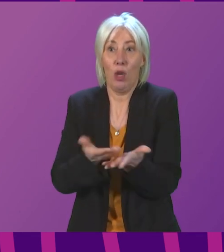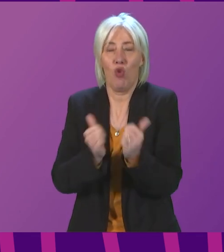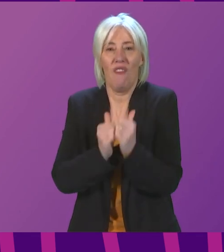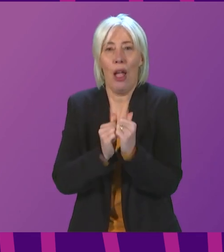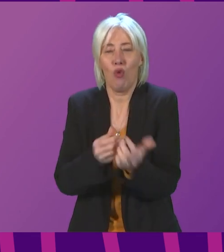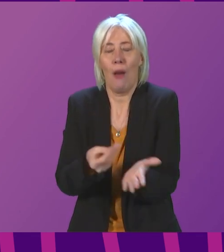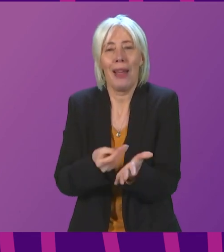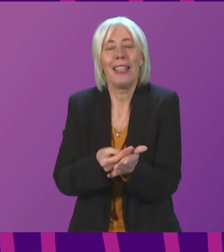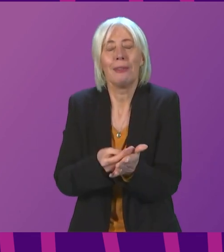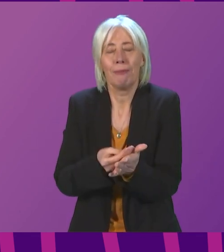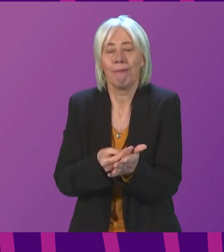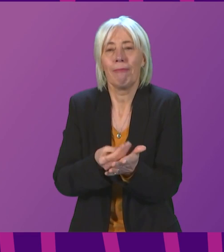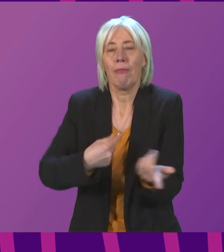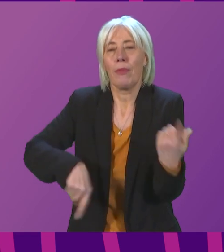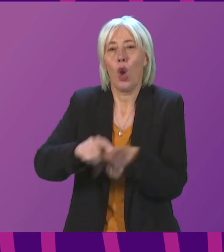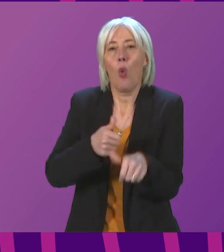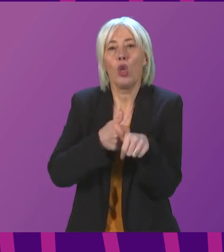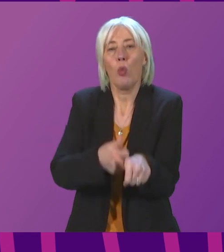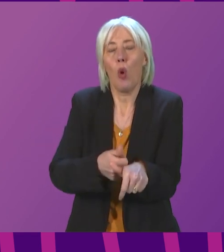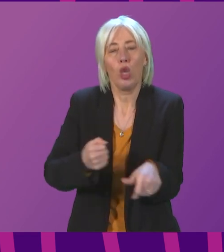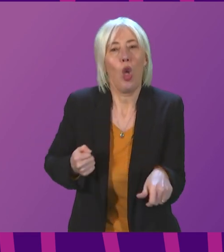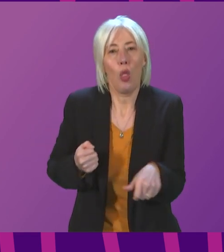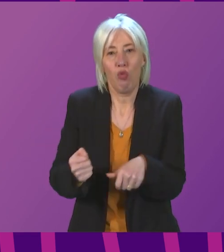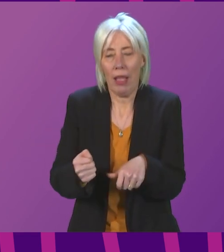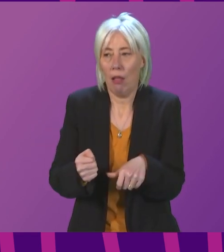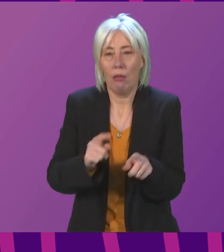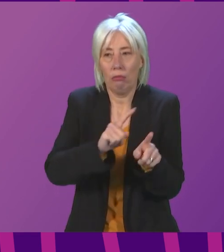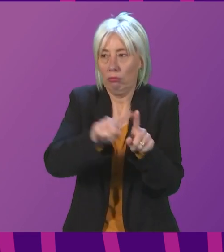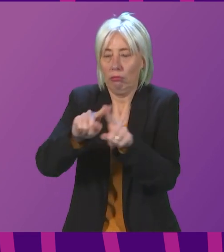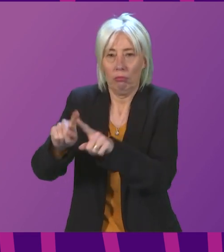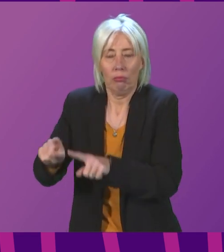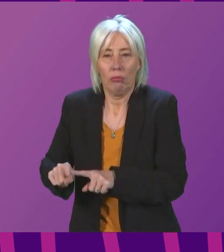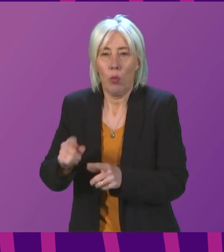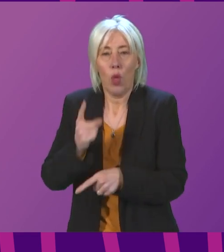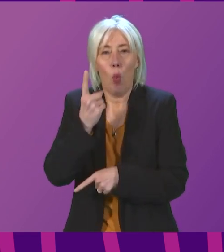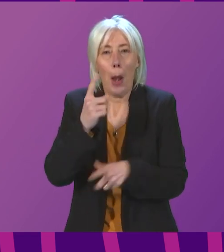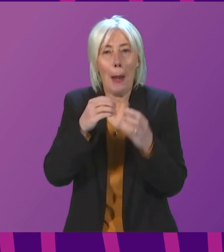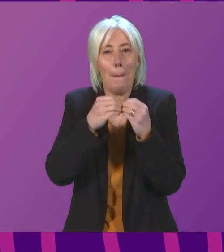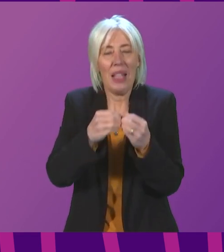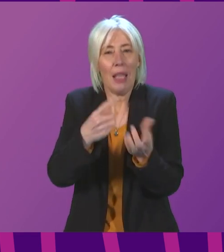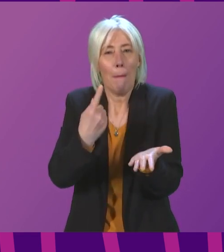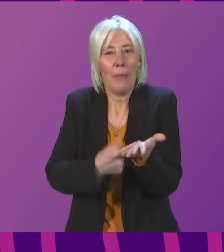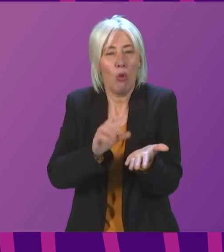Right now, we are supporting our rail franchises with more than £1 billion, including £450